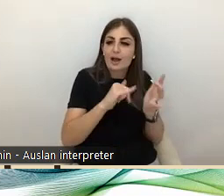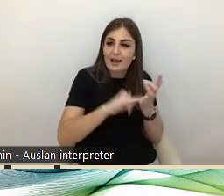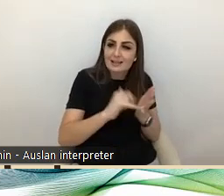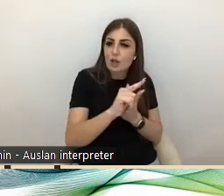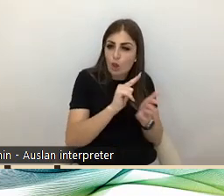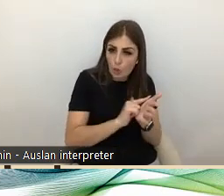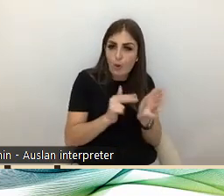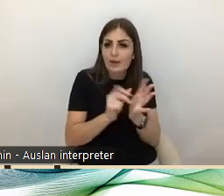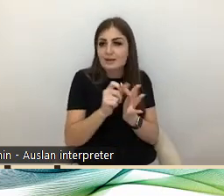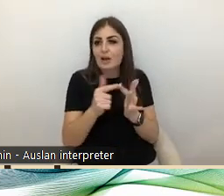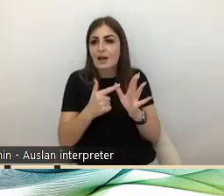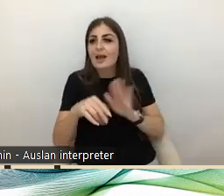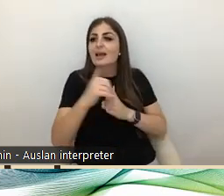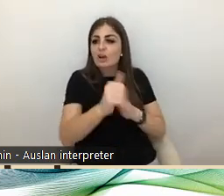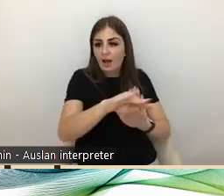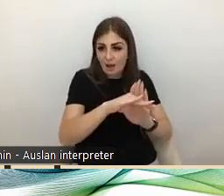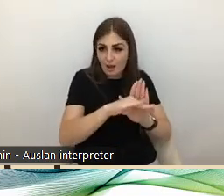guidelines.